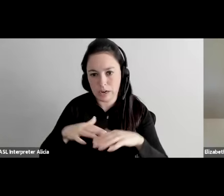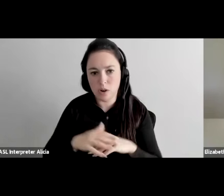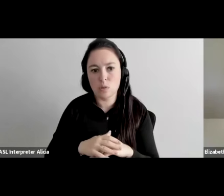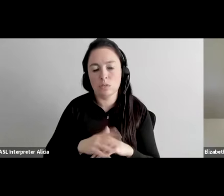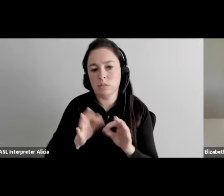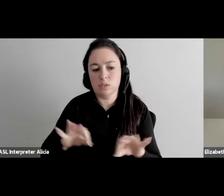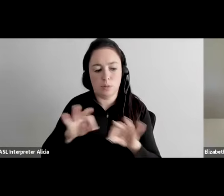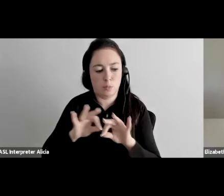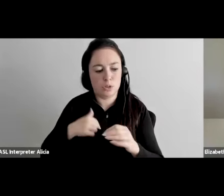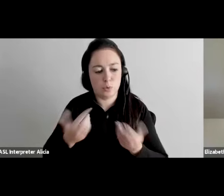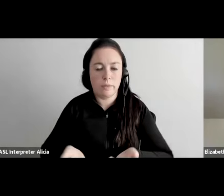Next slide.